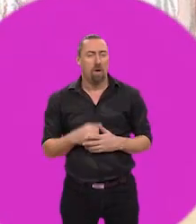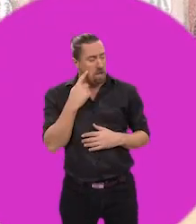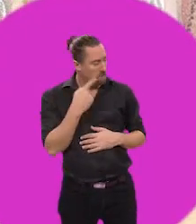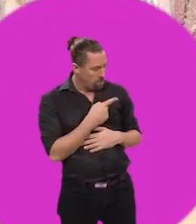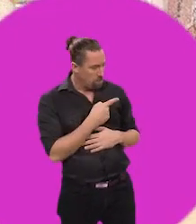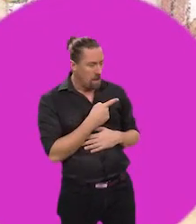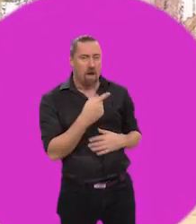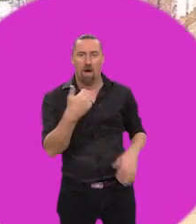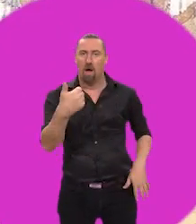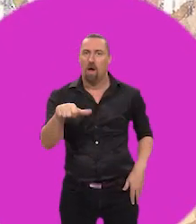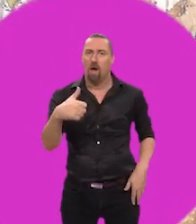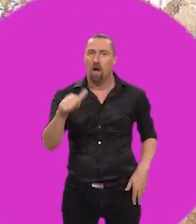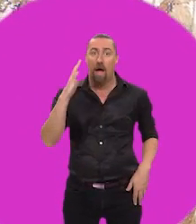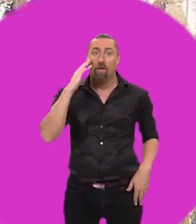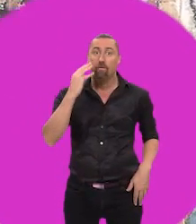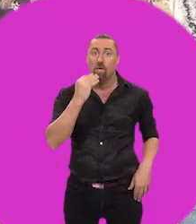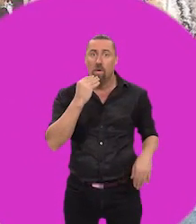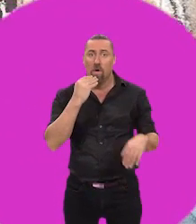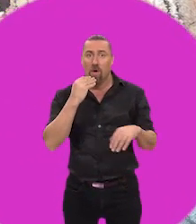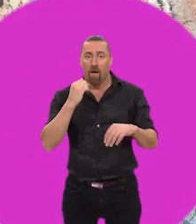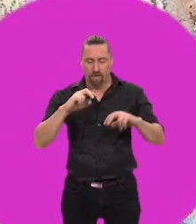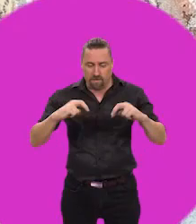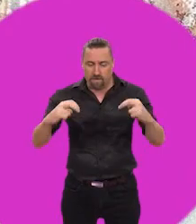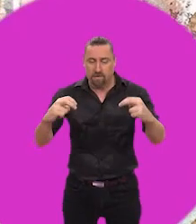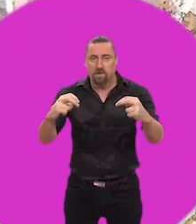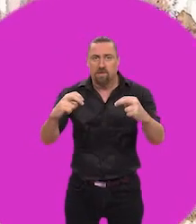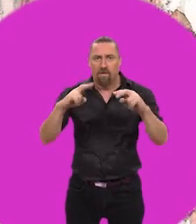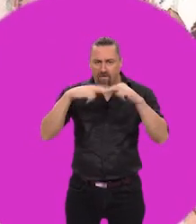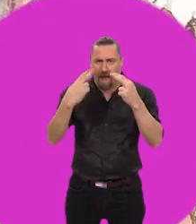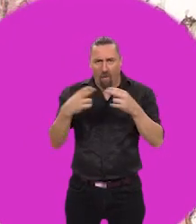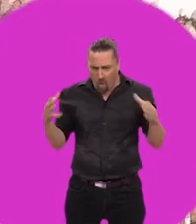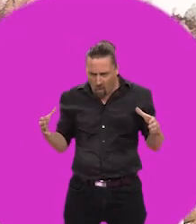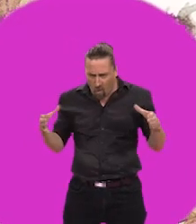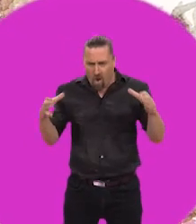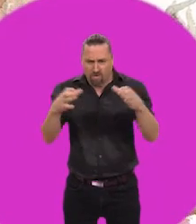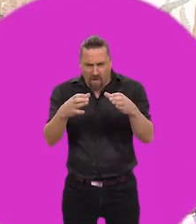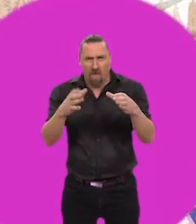Now in the afternoon, I can see the family are all together. The children have caught up